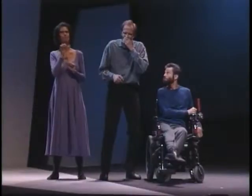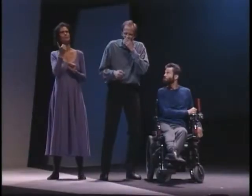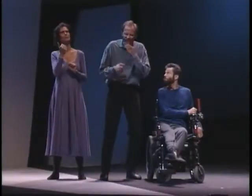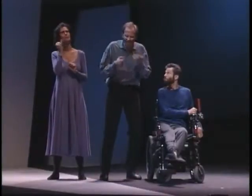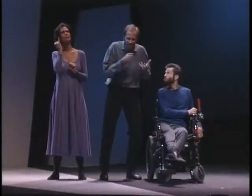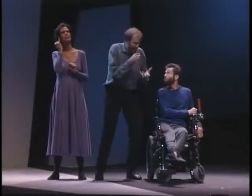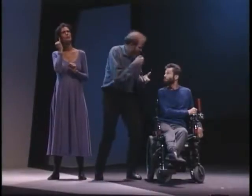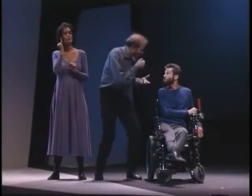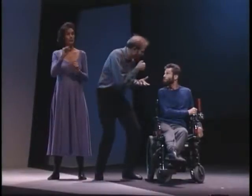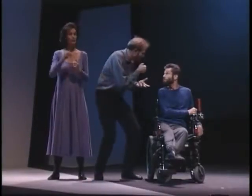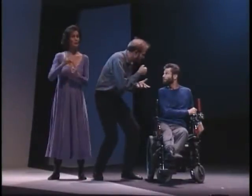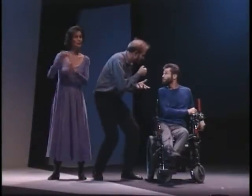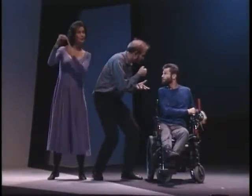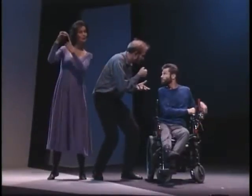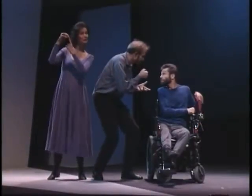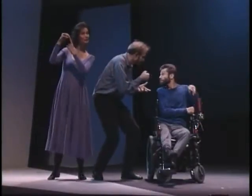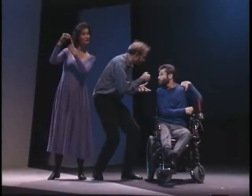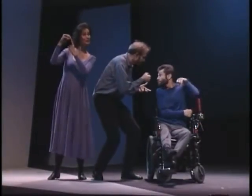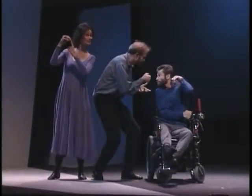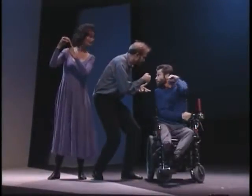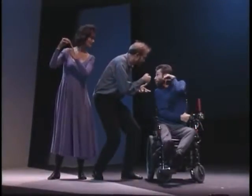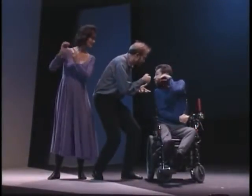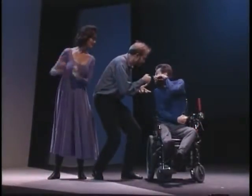special